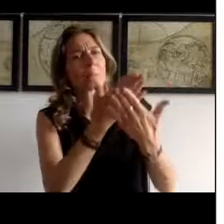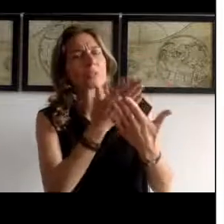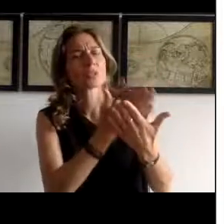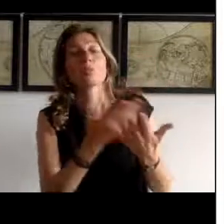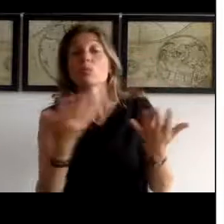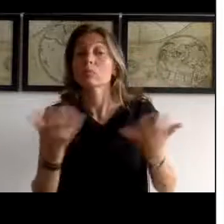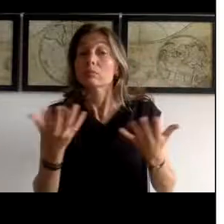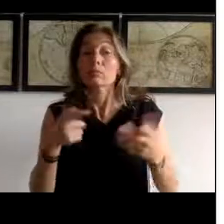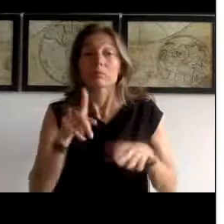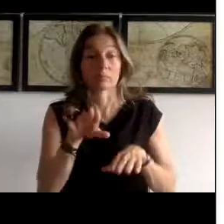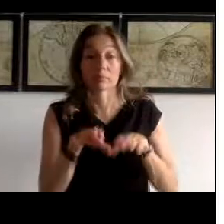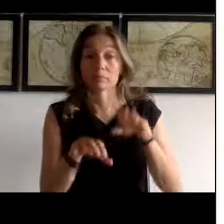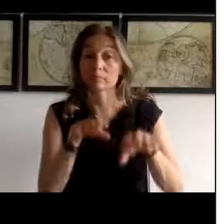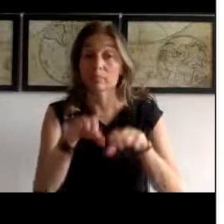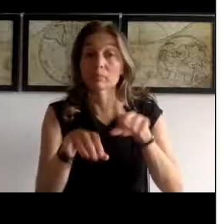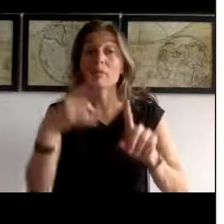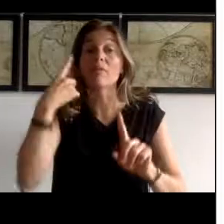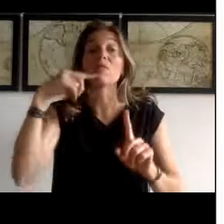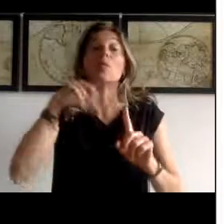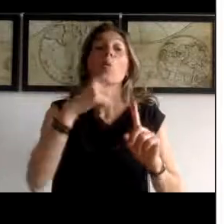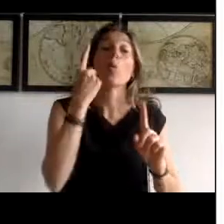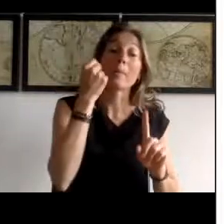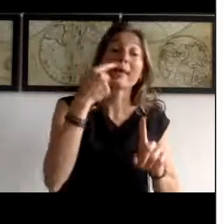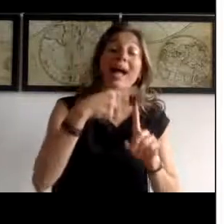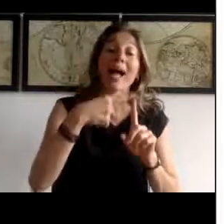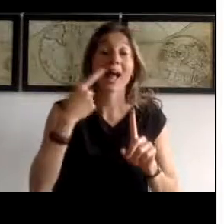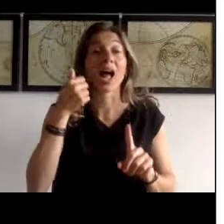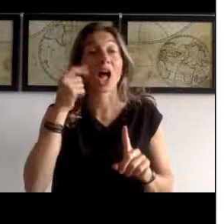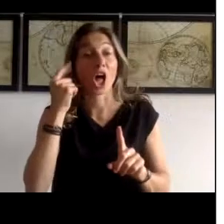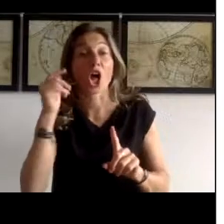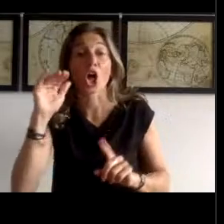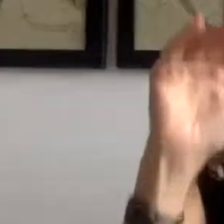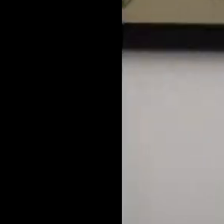of people with disabilities and people with fewer opportunities.